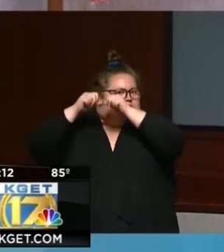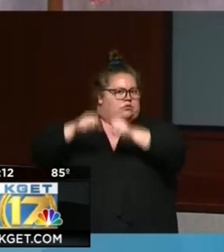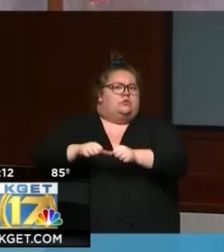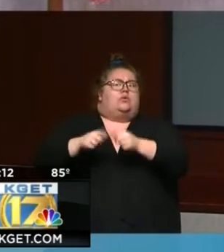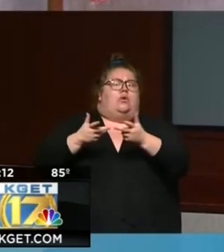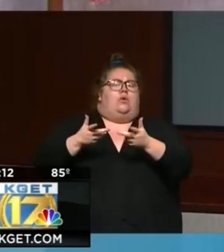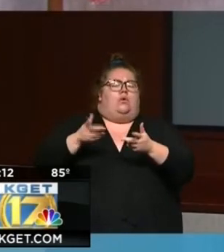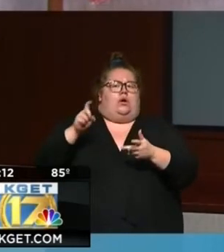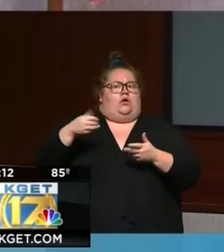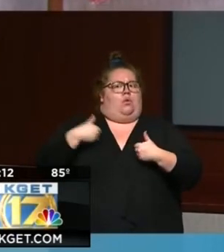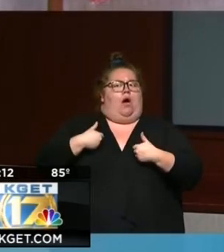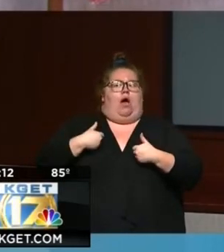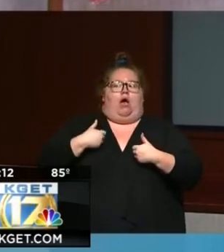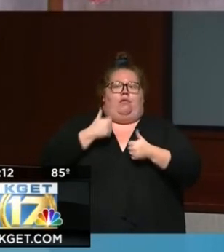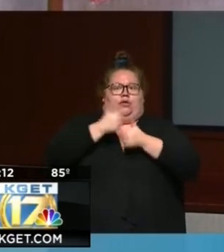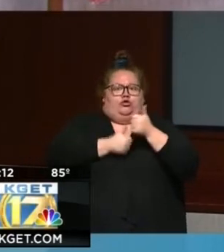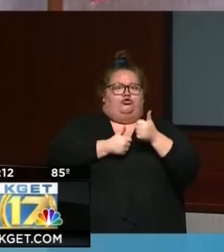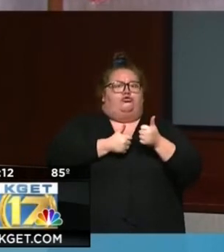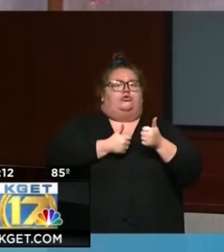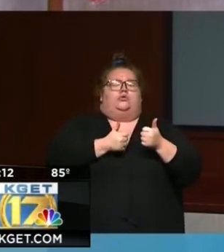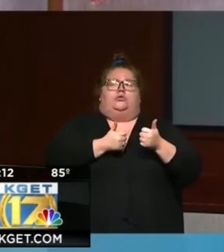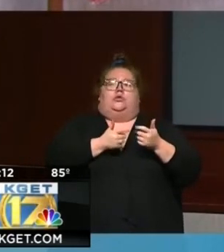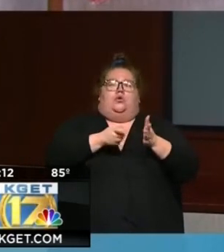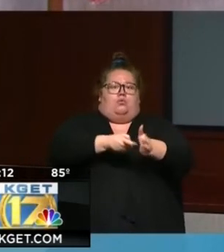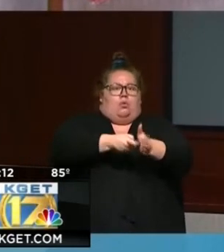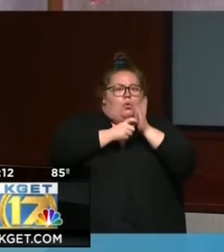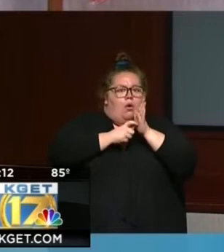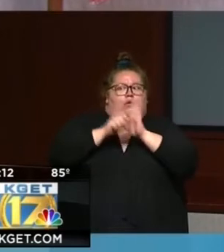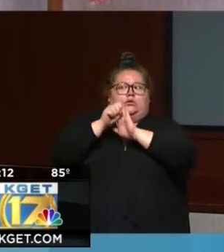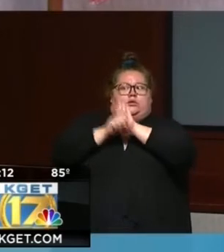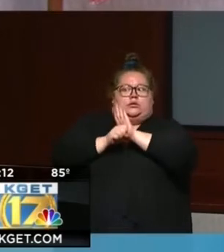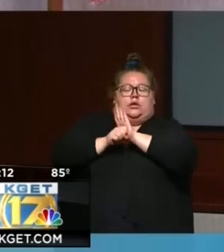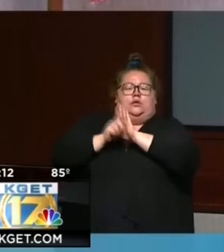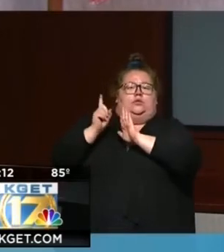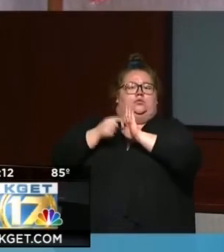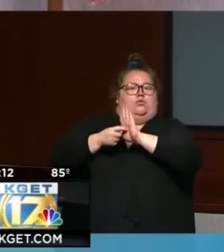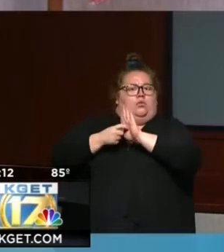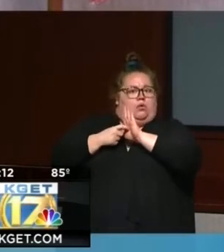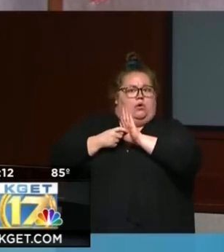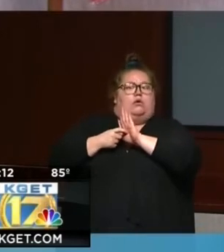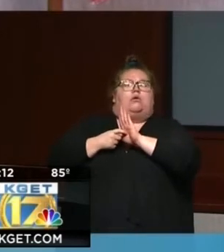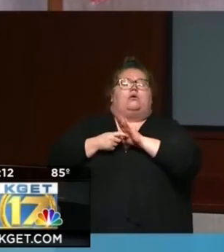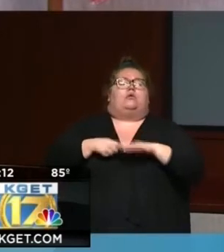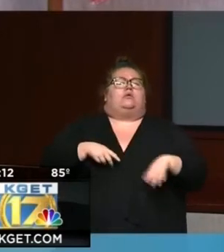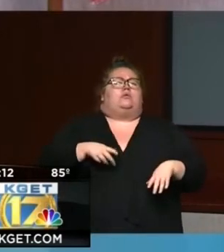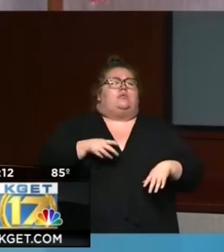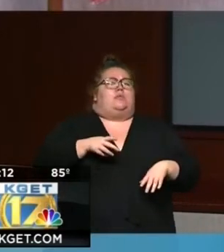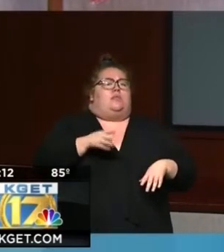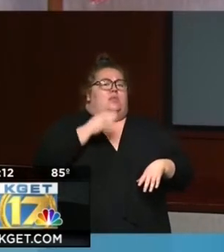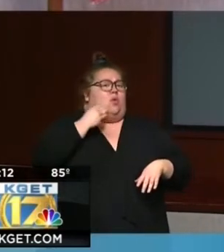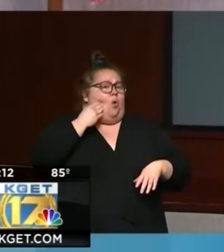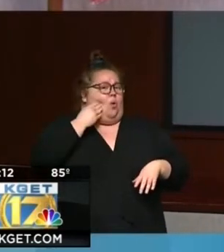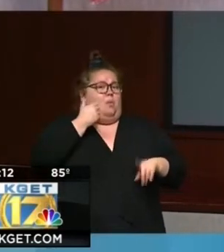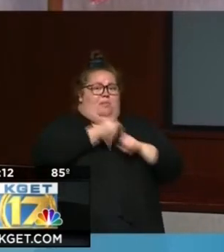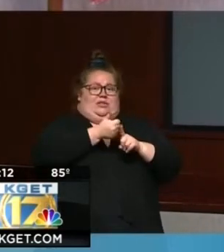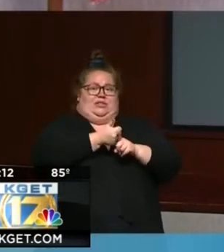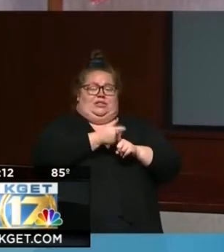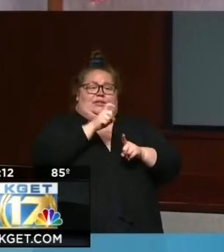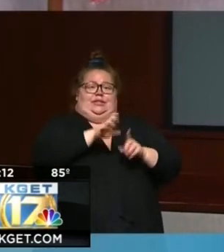COMPLETE OUR TESTING OF OUR SKILLED NURSING FACILITY, NEEDS TO BE ONGOING SERIAL TESTING DONE AT THESE FACILITIES AS